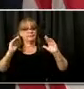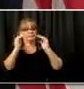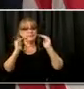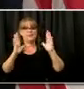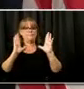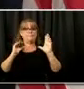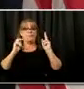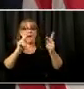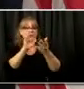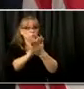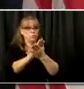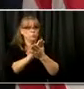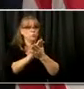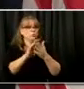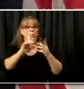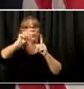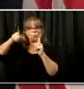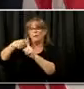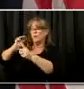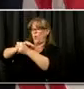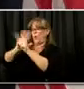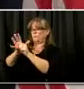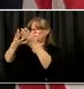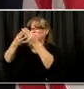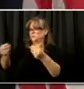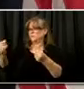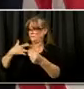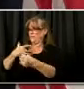and so today i want to make sure everybody knows about this challenge everyone from parents to